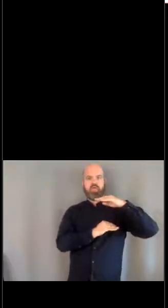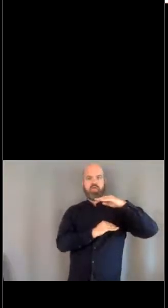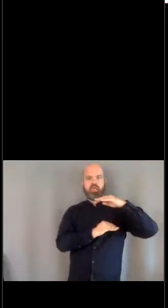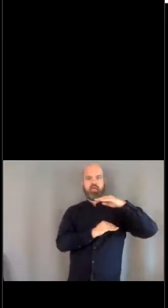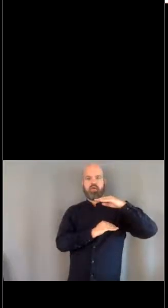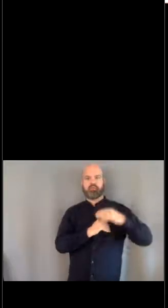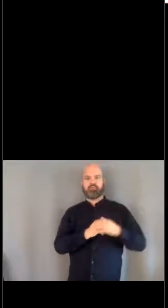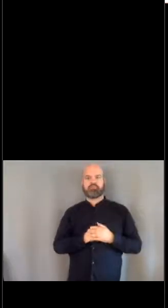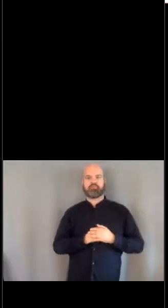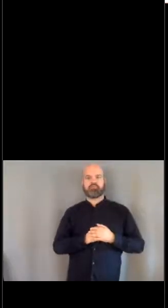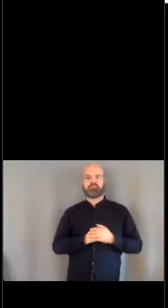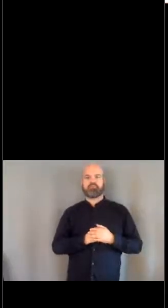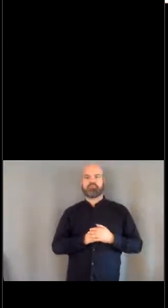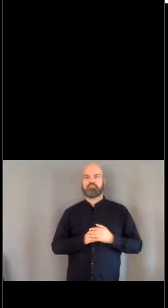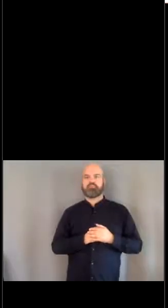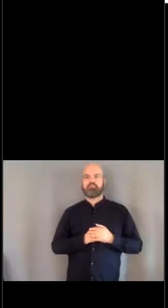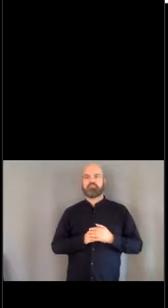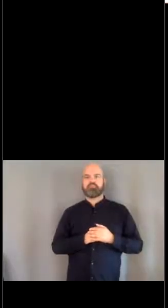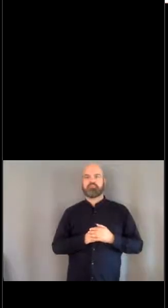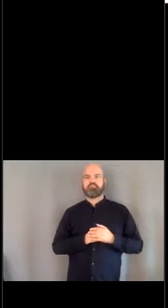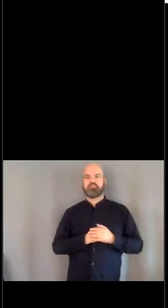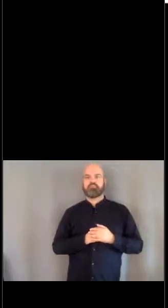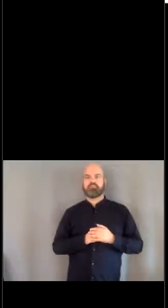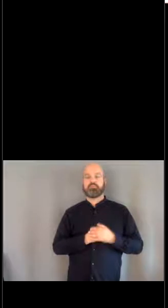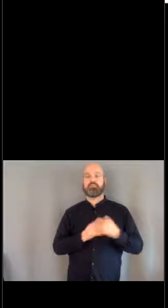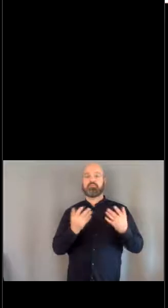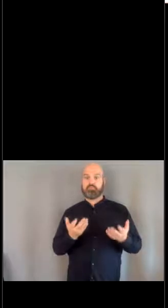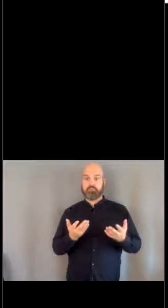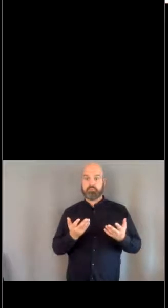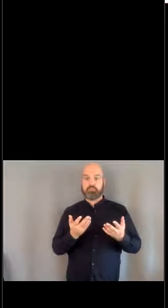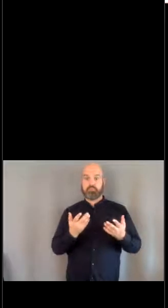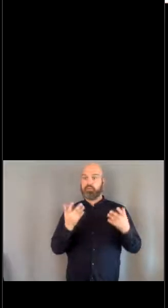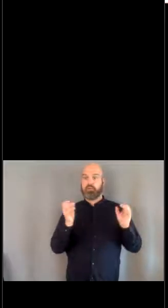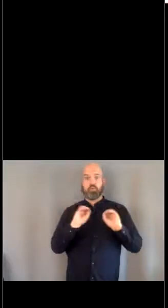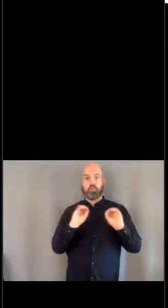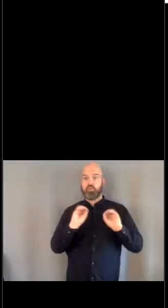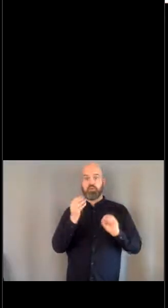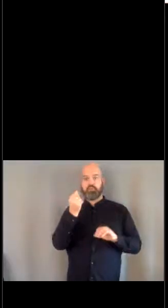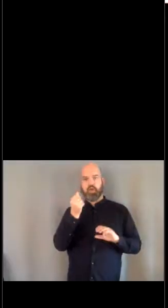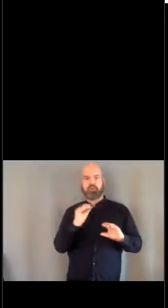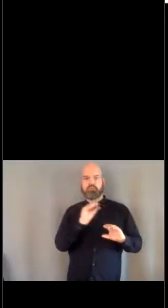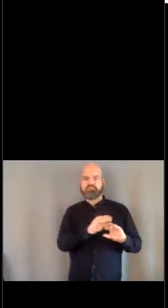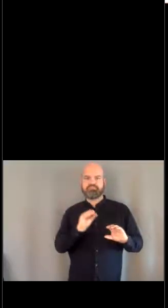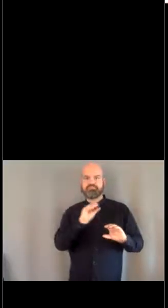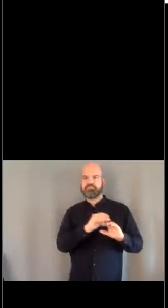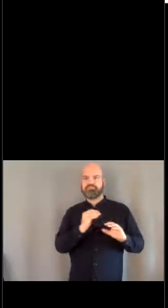So without adjusting the eligibility line, the extra costs of living with a disability,